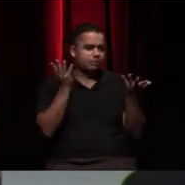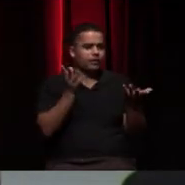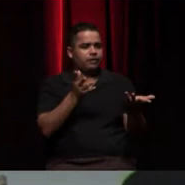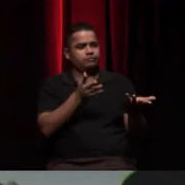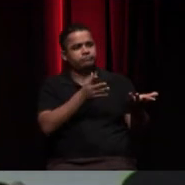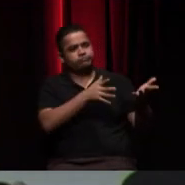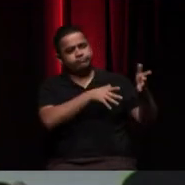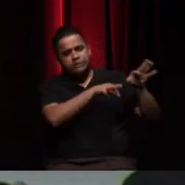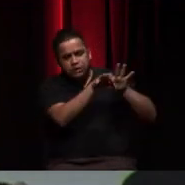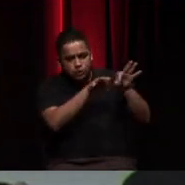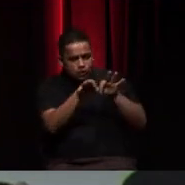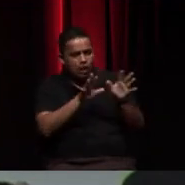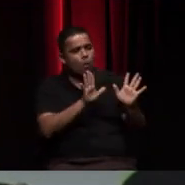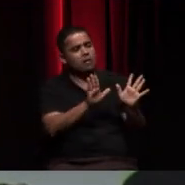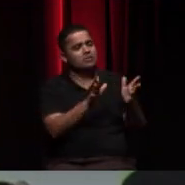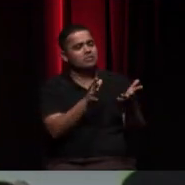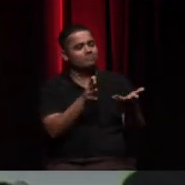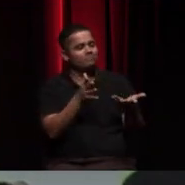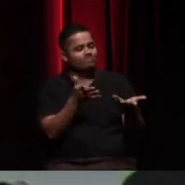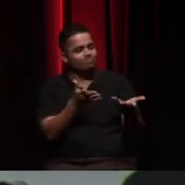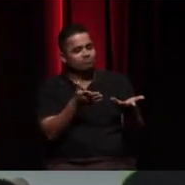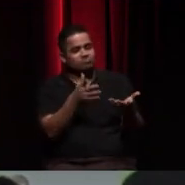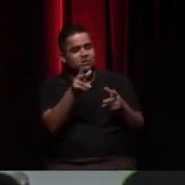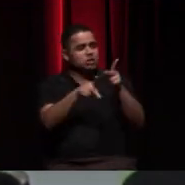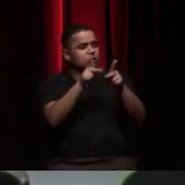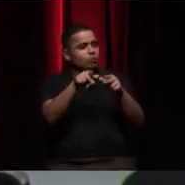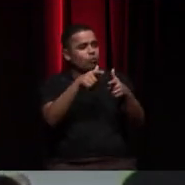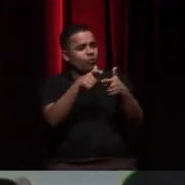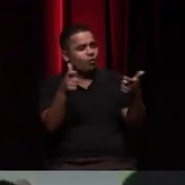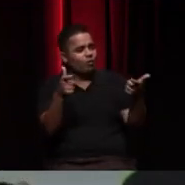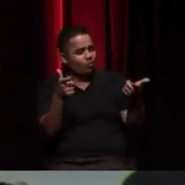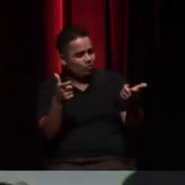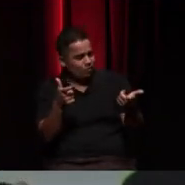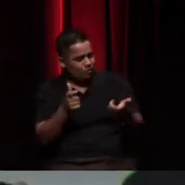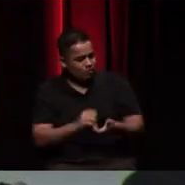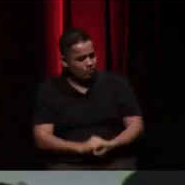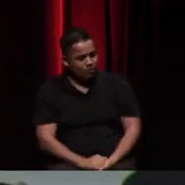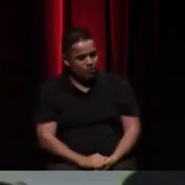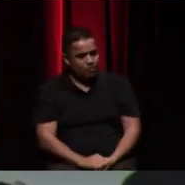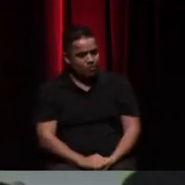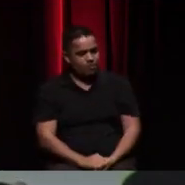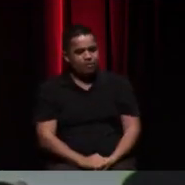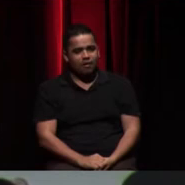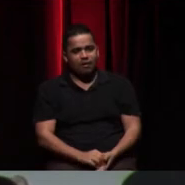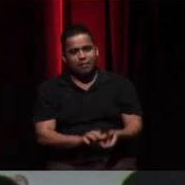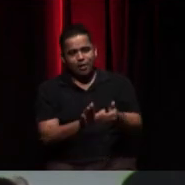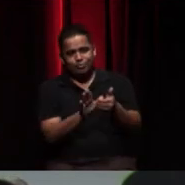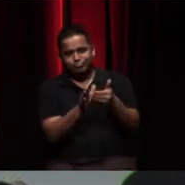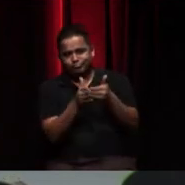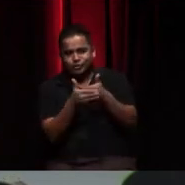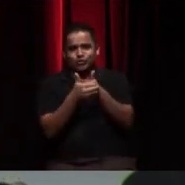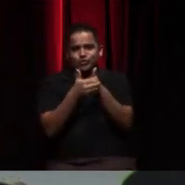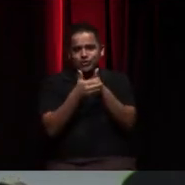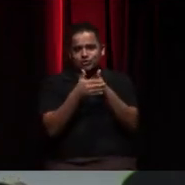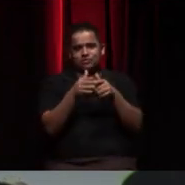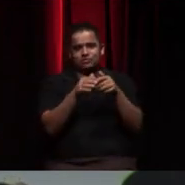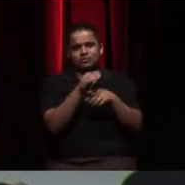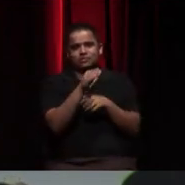Infomercial sounds a little... disguised. The branded thing is more